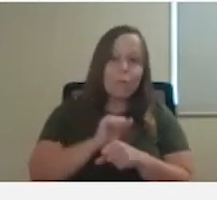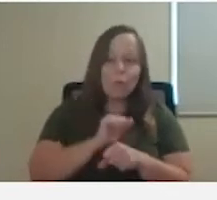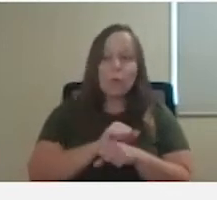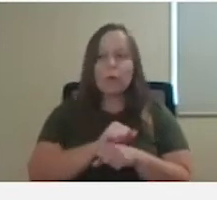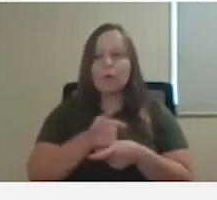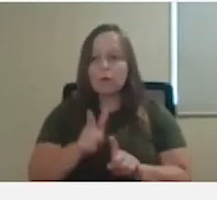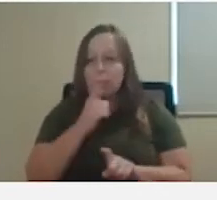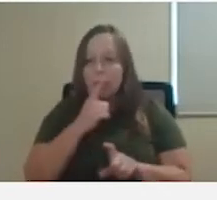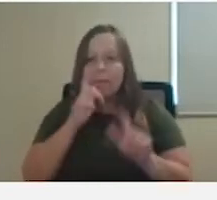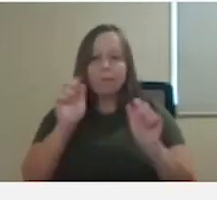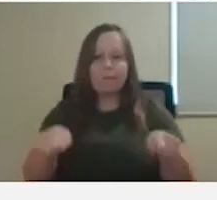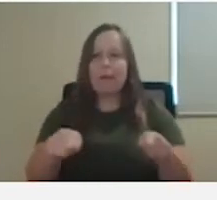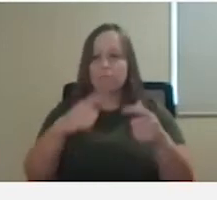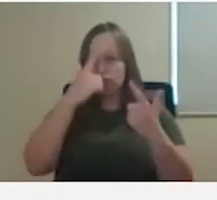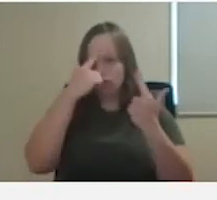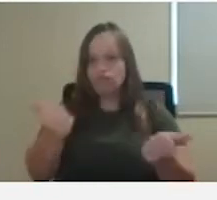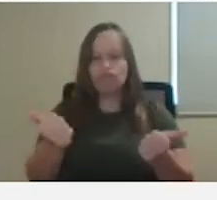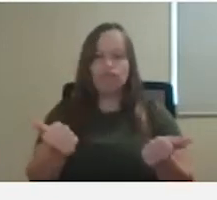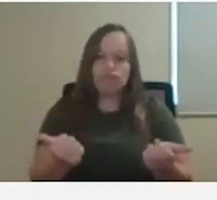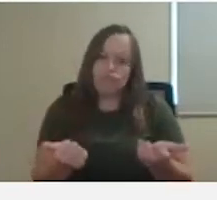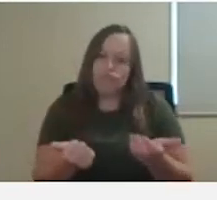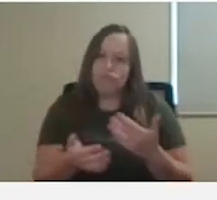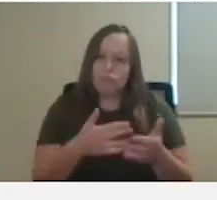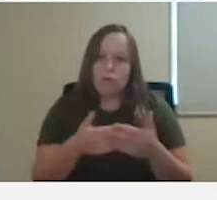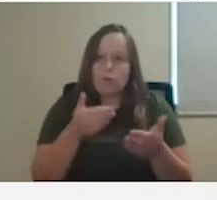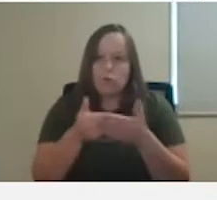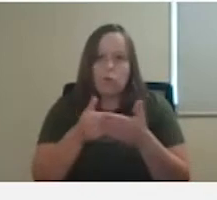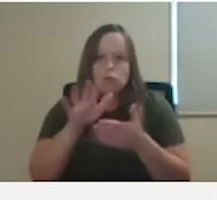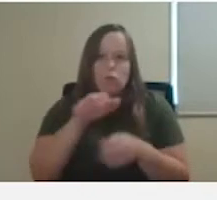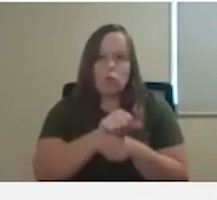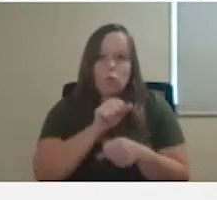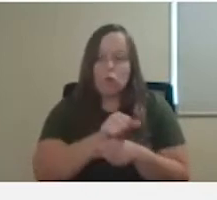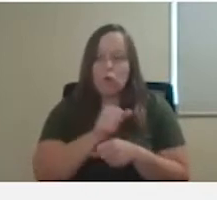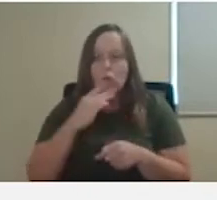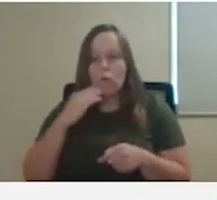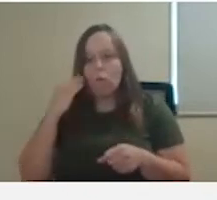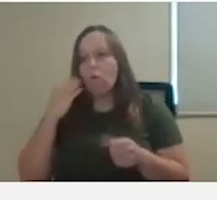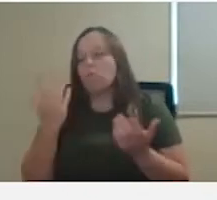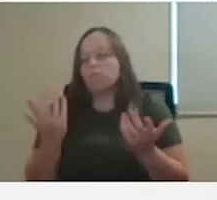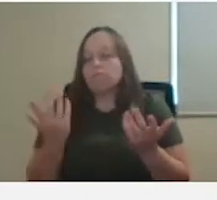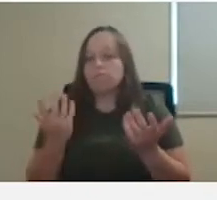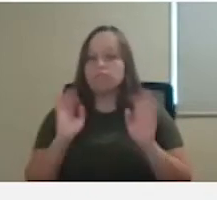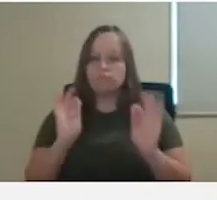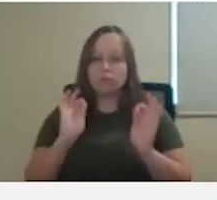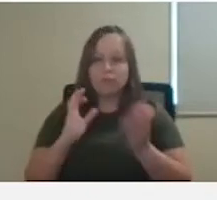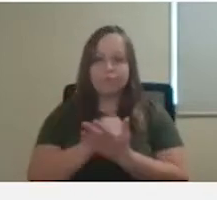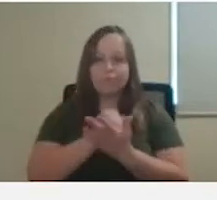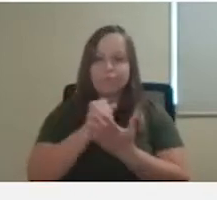you can do that, whichever one is closest to your work. It doesn't need to necessarily be the one closest to your home.